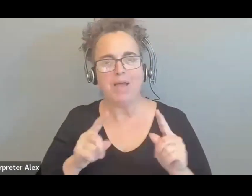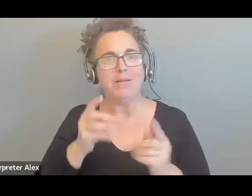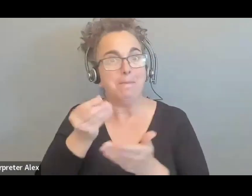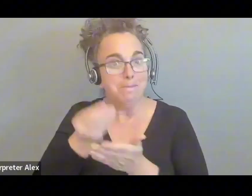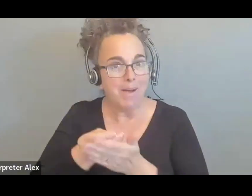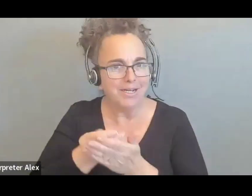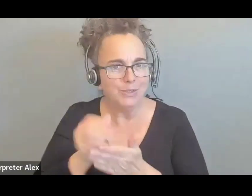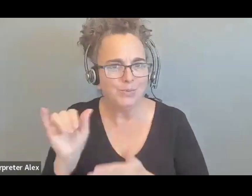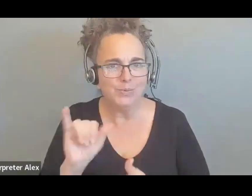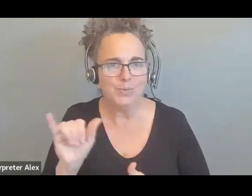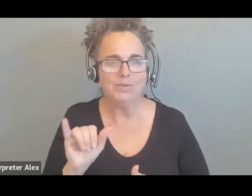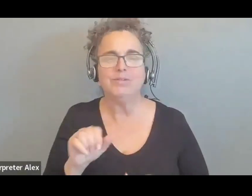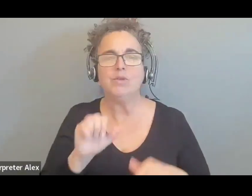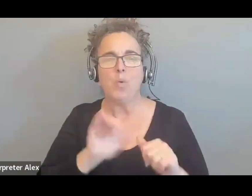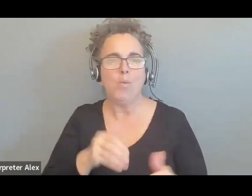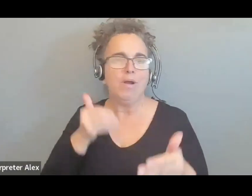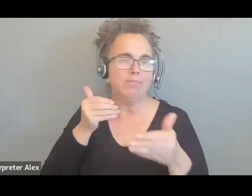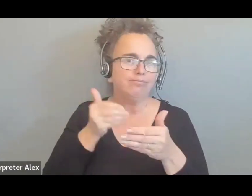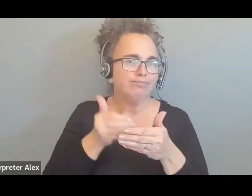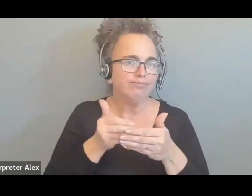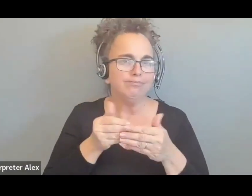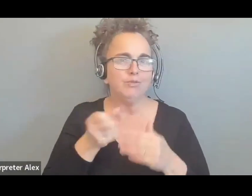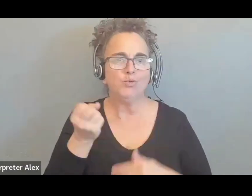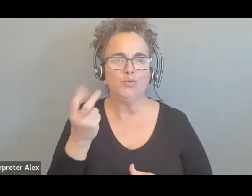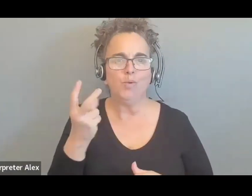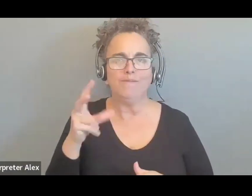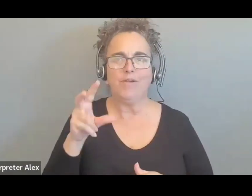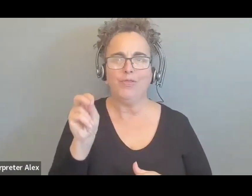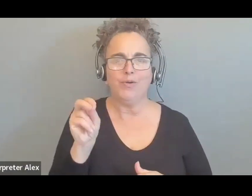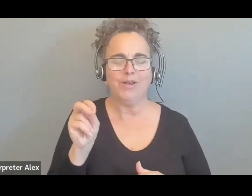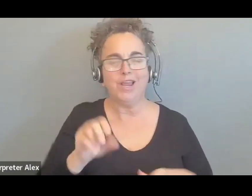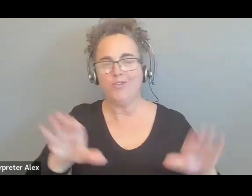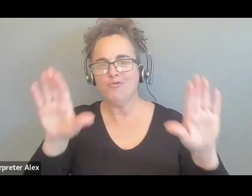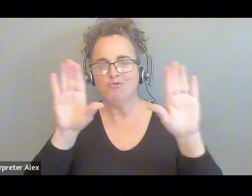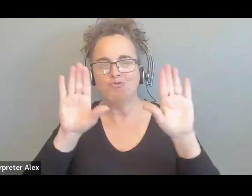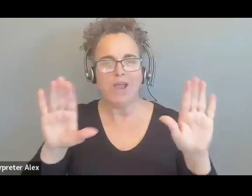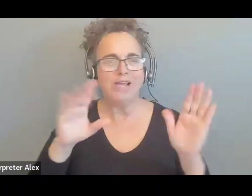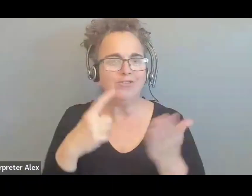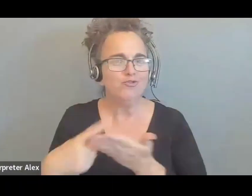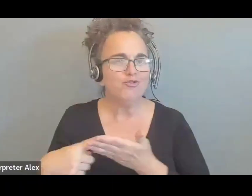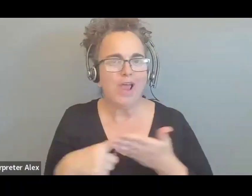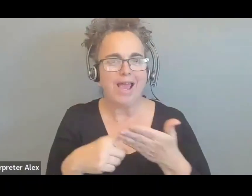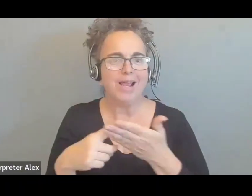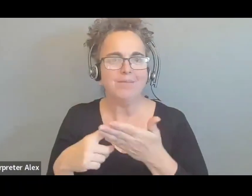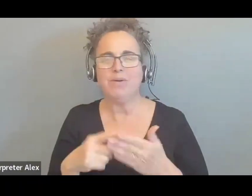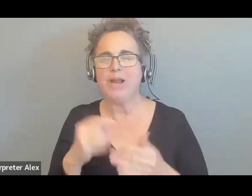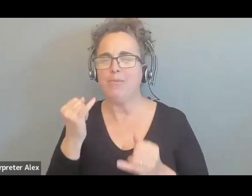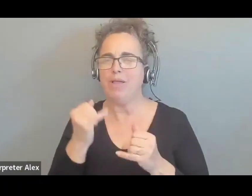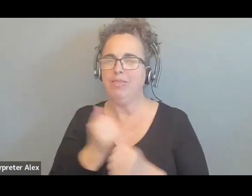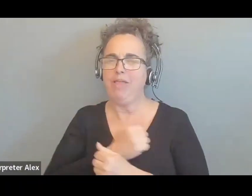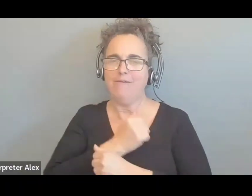So we are approaching 12:30, great chat, but I'd love to get one word from each